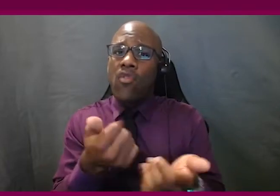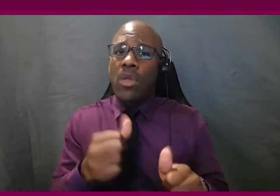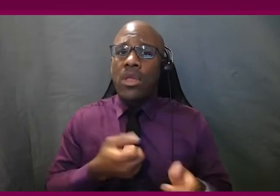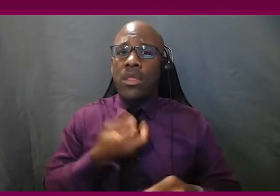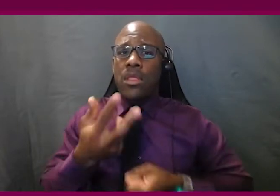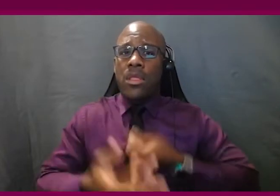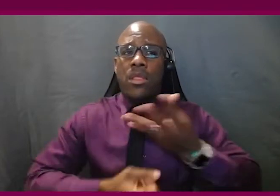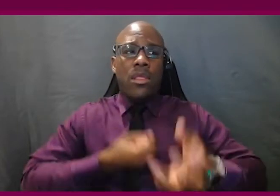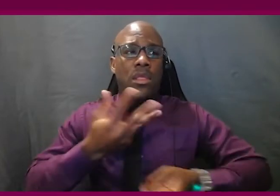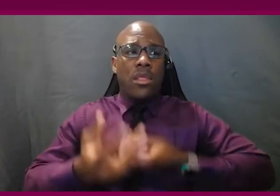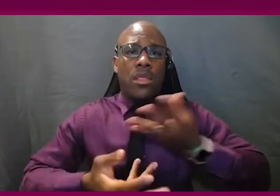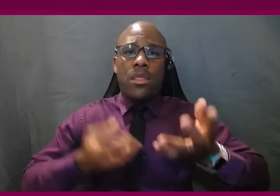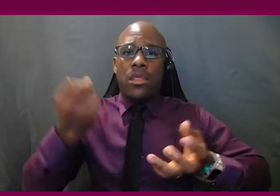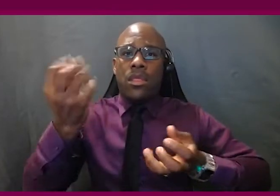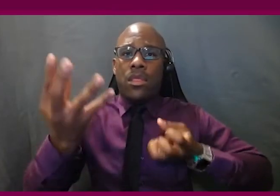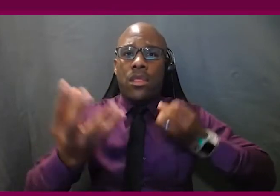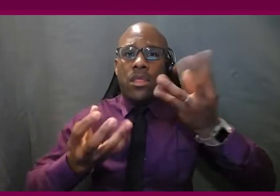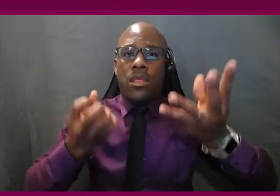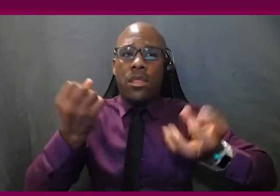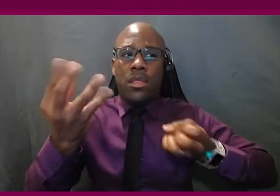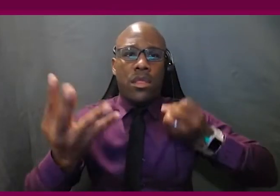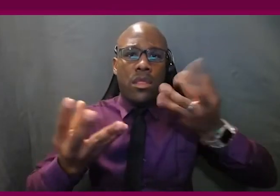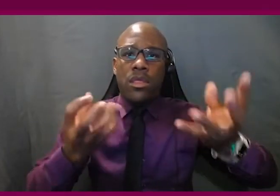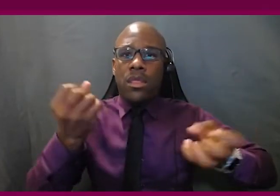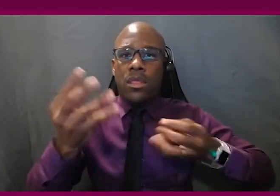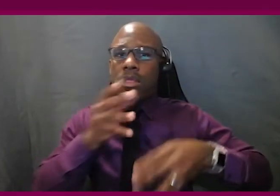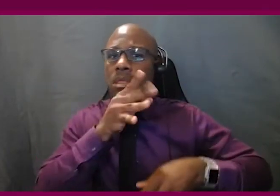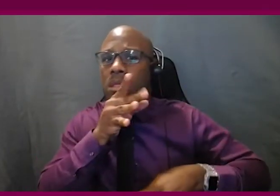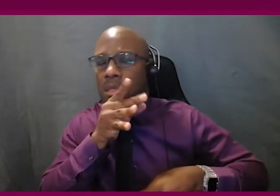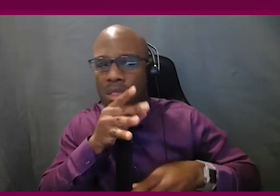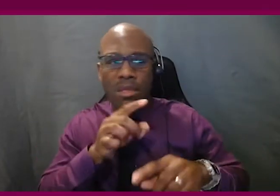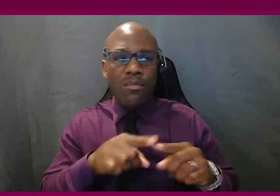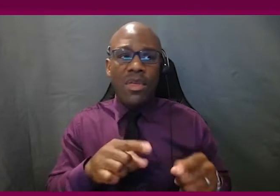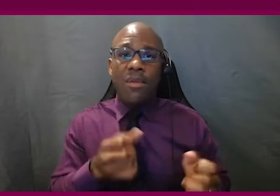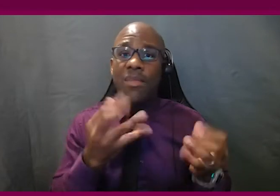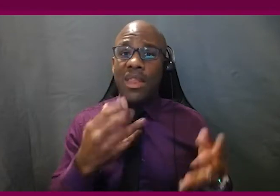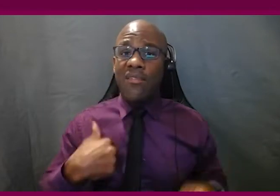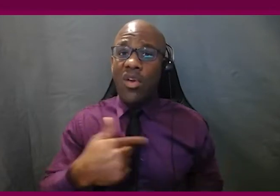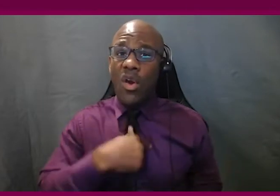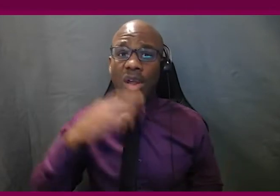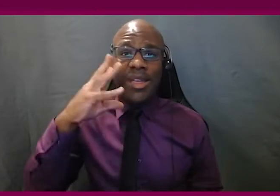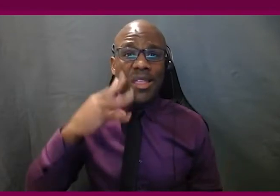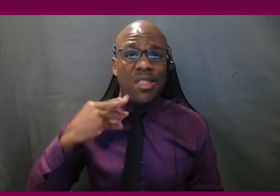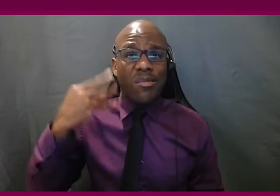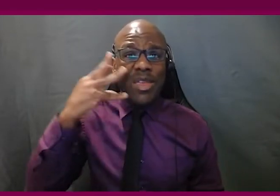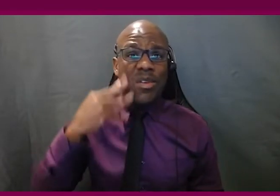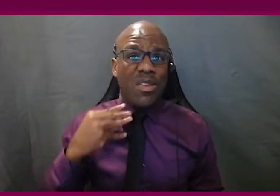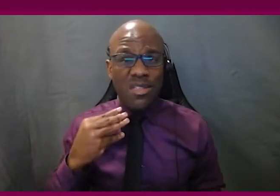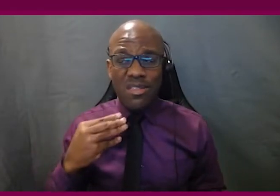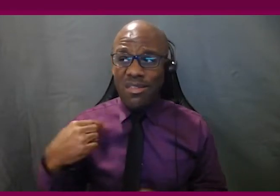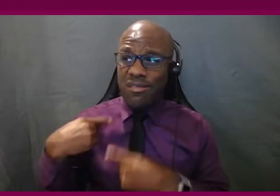our experiences when so much of the experiences that we go through are just so hard to put into words.